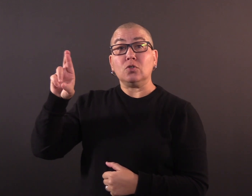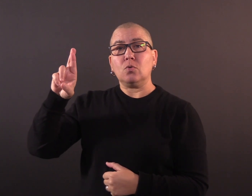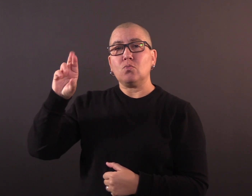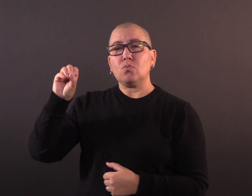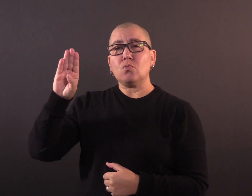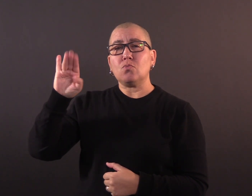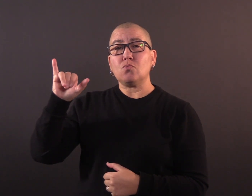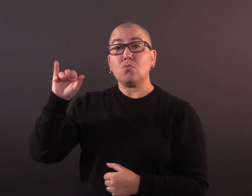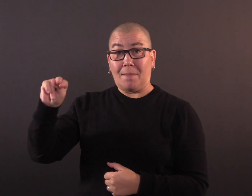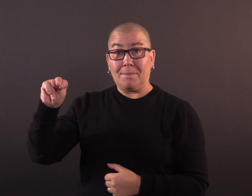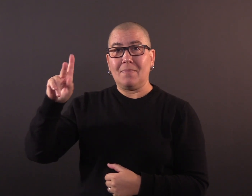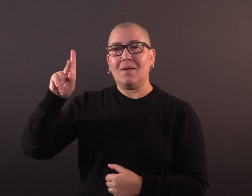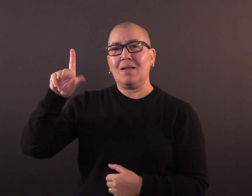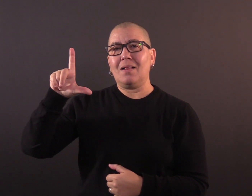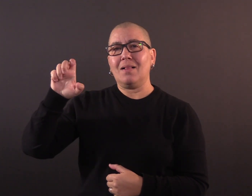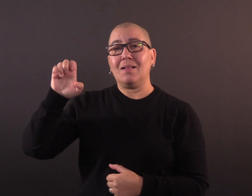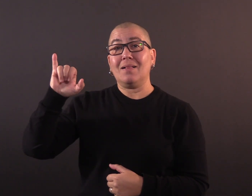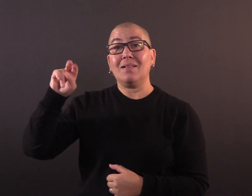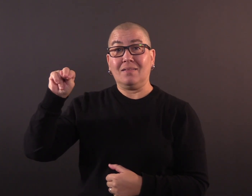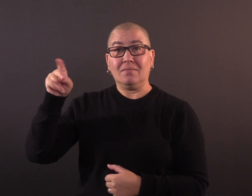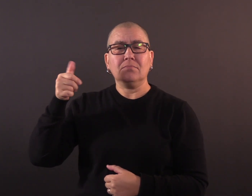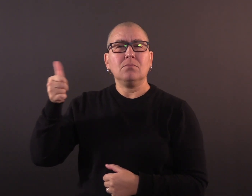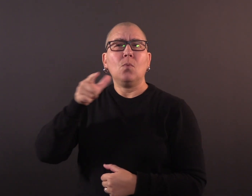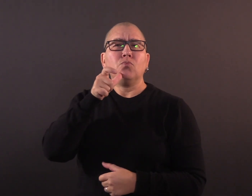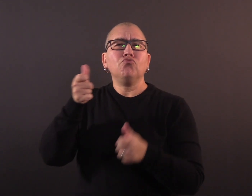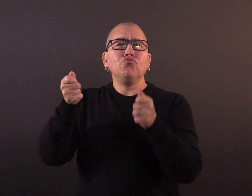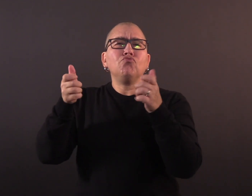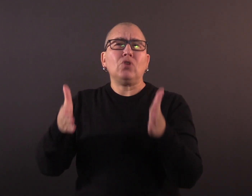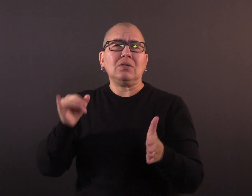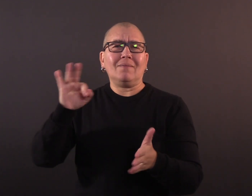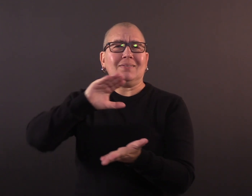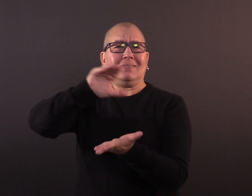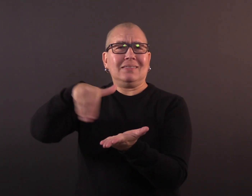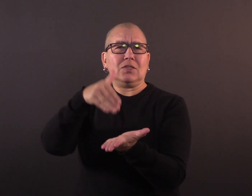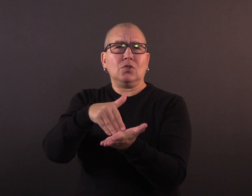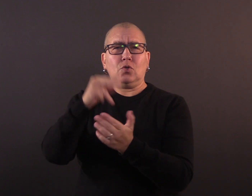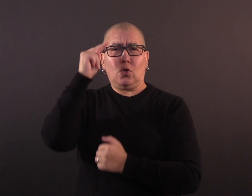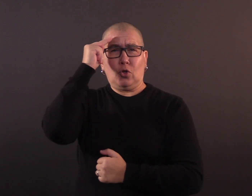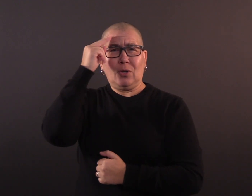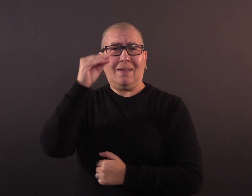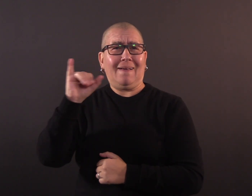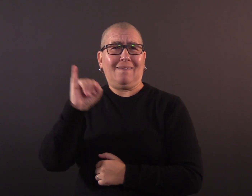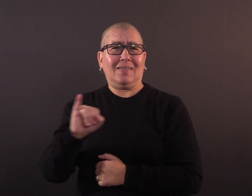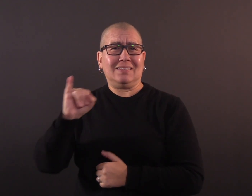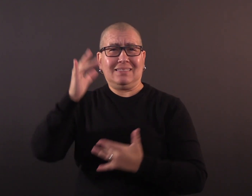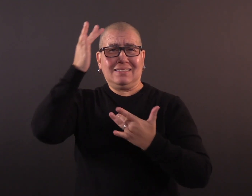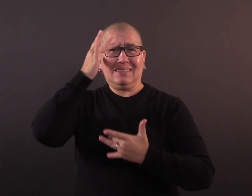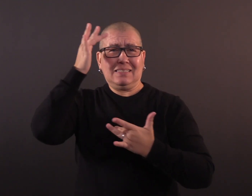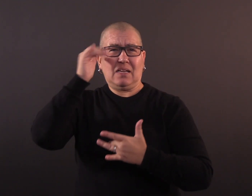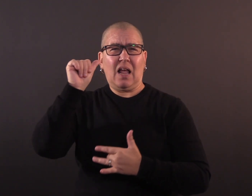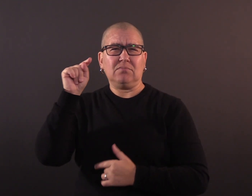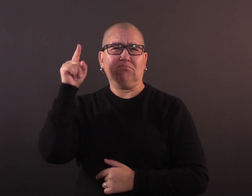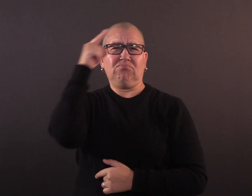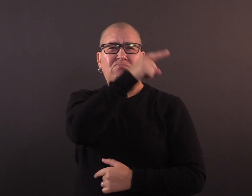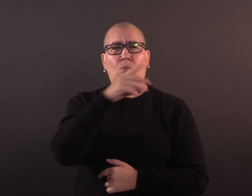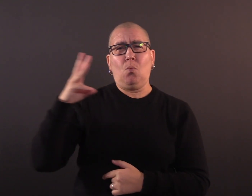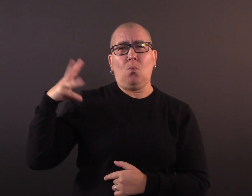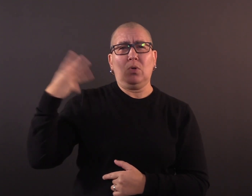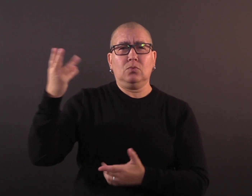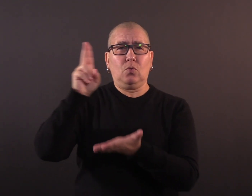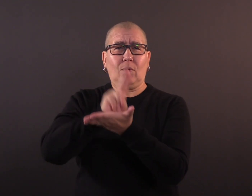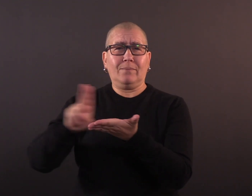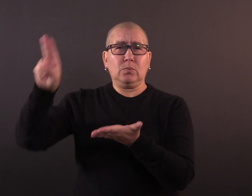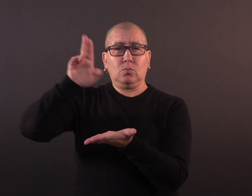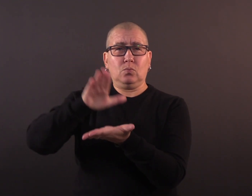Klein, who directs the Center for Neuroimmunology and Infectious Diseases at Washington University